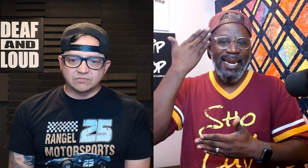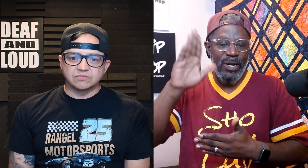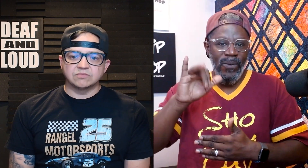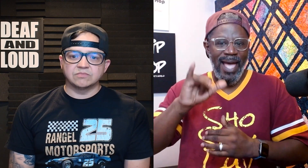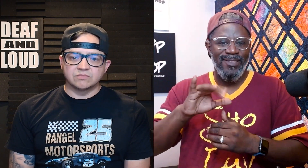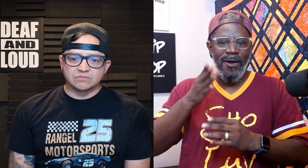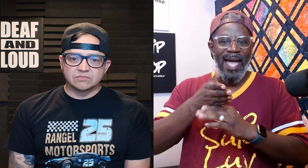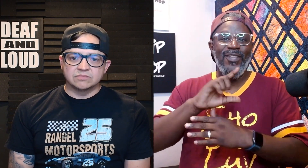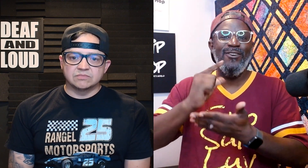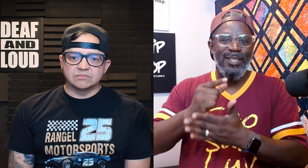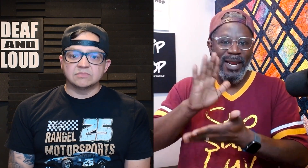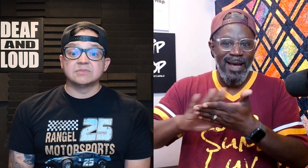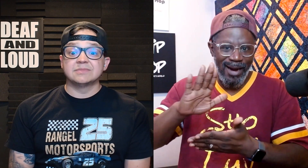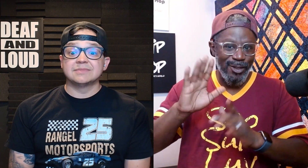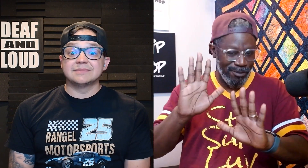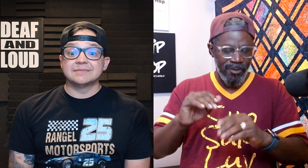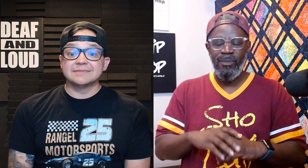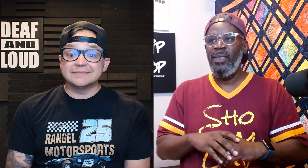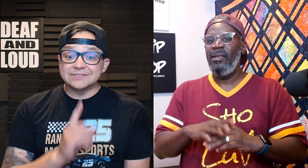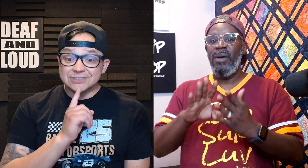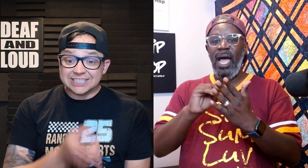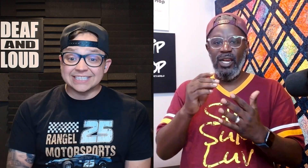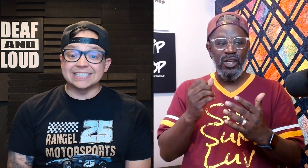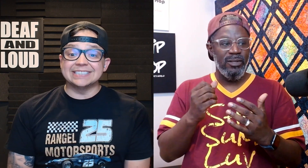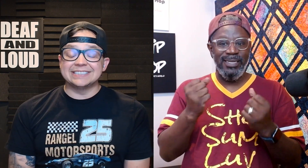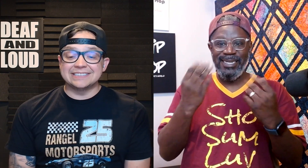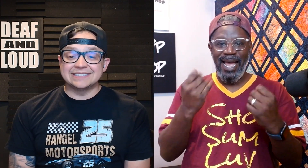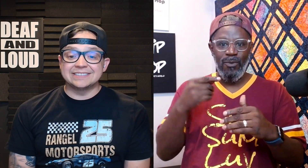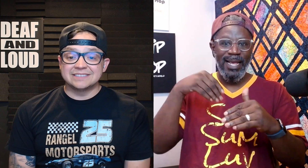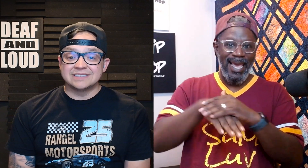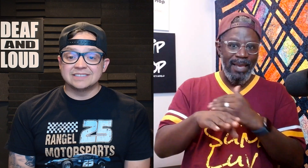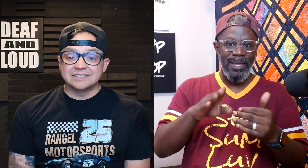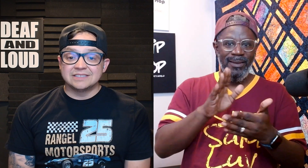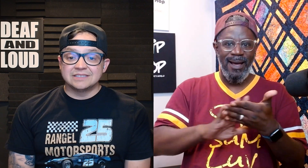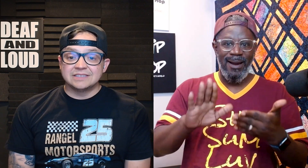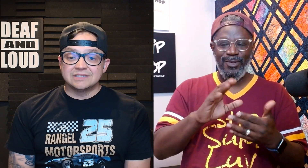I didn't know that until after I graduated college, but I learned signs when I came into college.